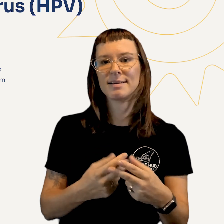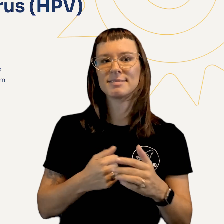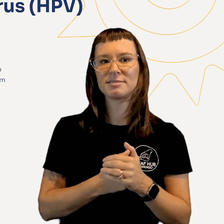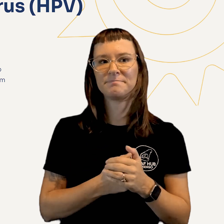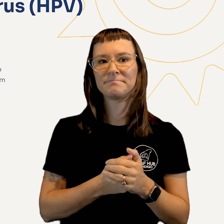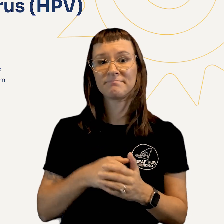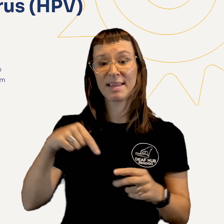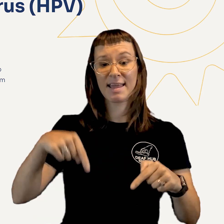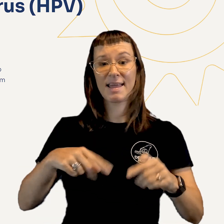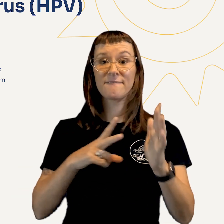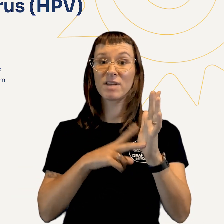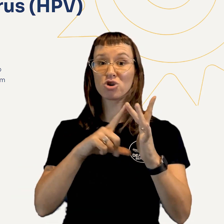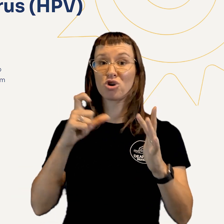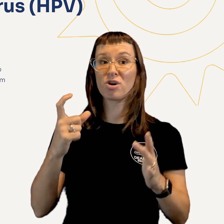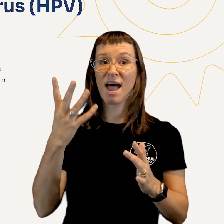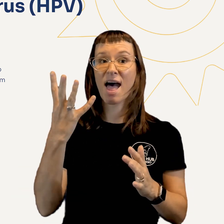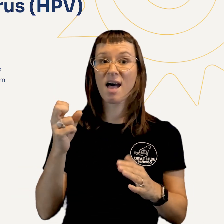The recommended age is 12 to 13 years.